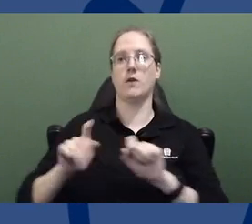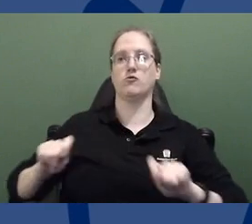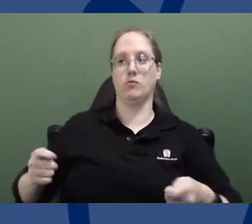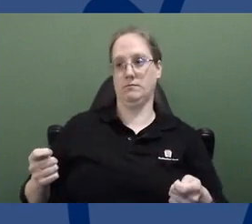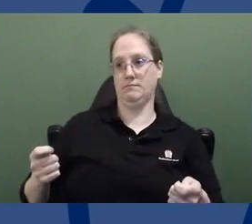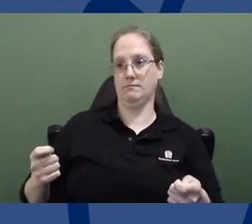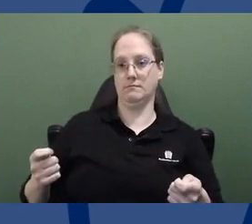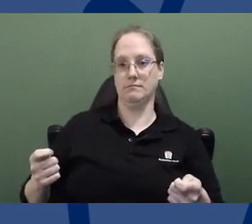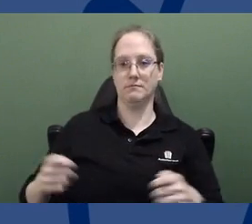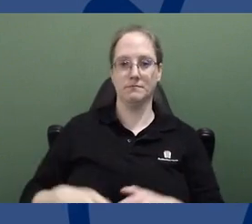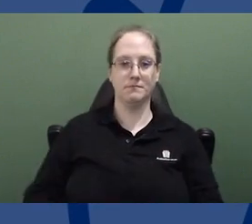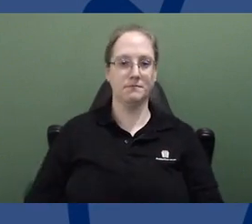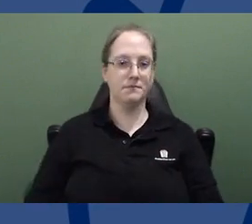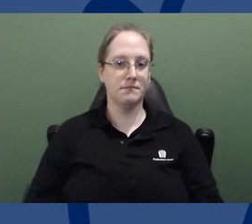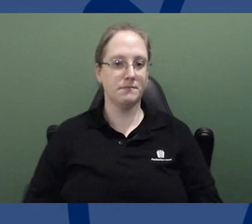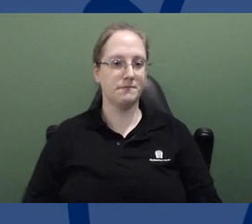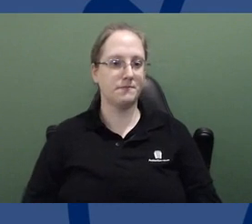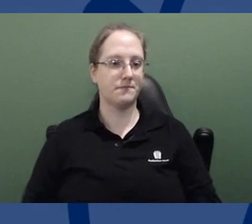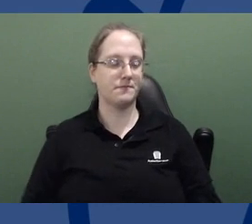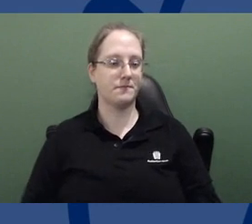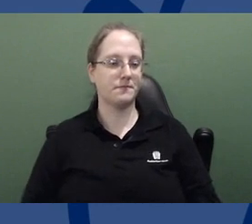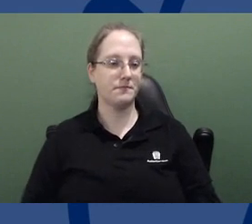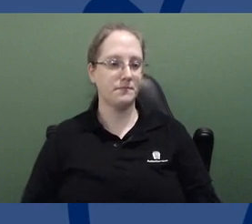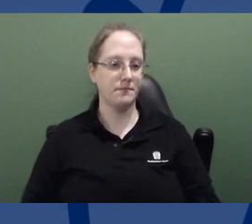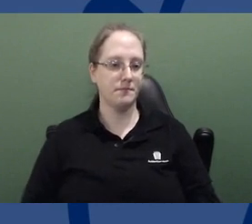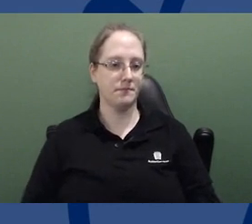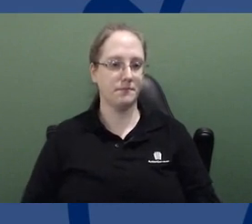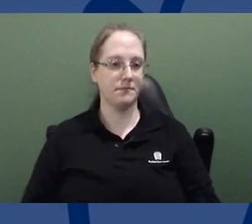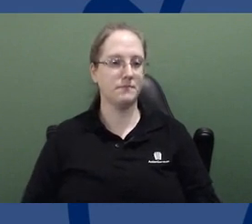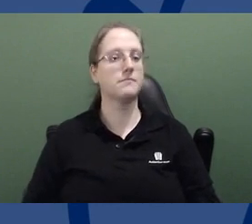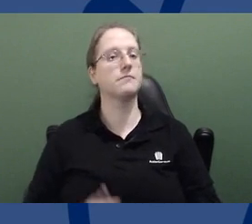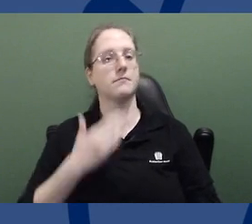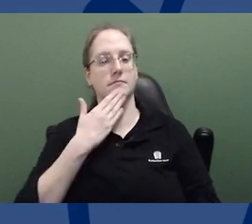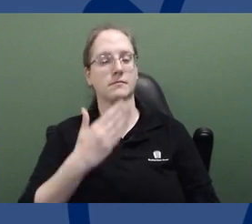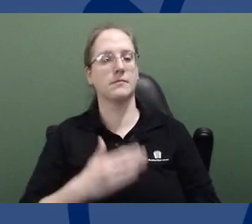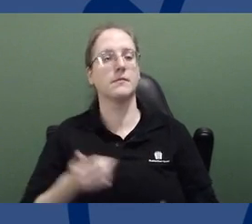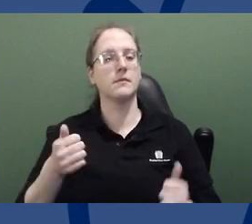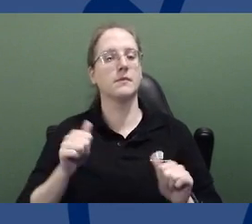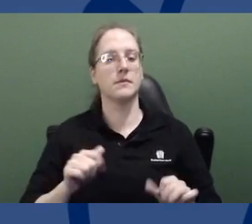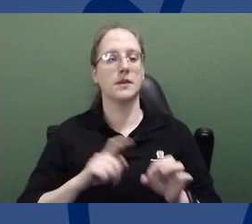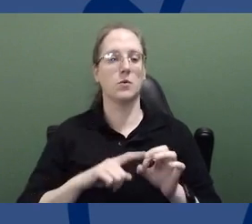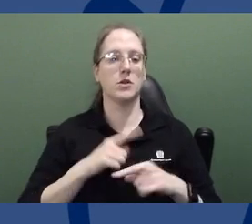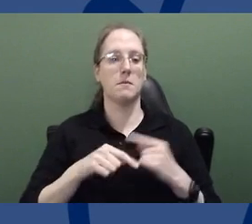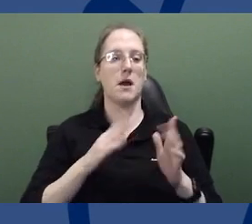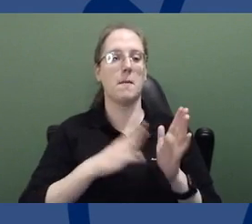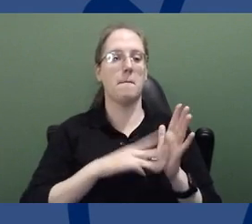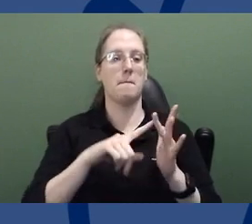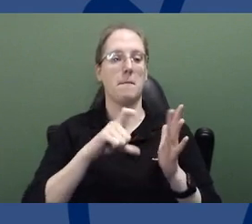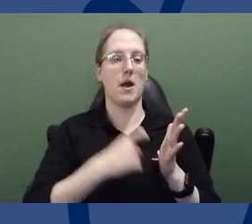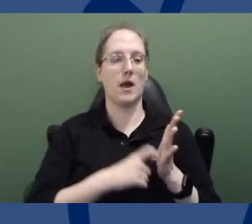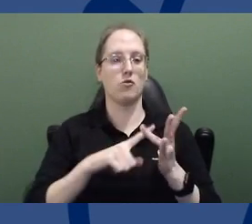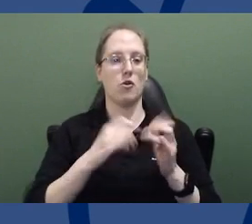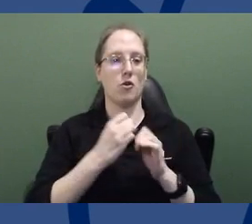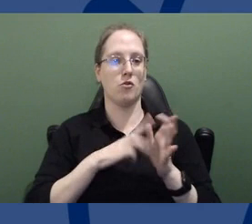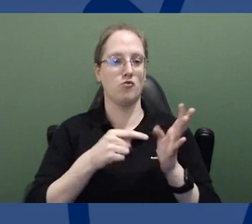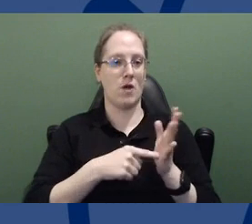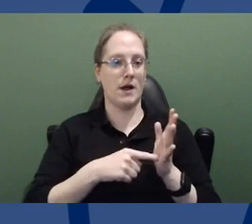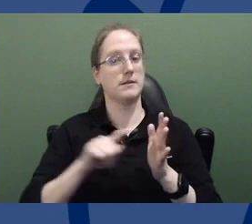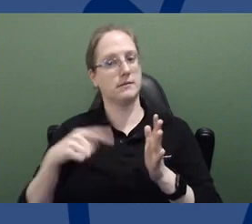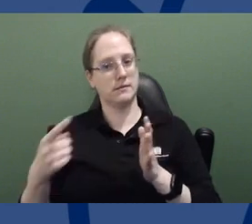Thank you. Now on to a question around microgrant and Jobsaver. What if you didn't have many